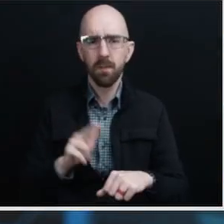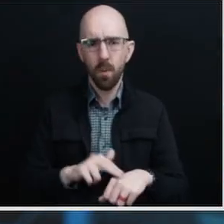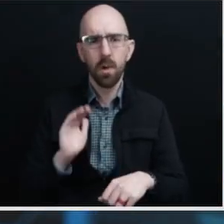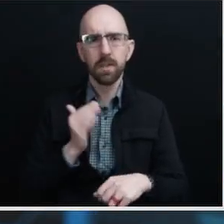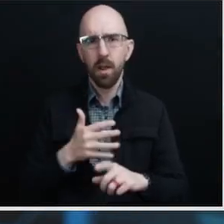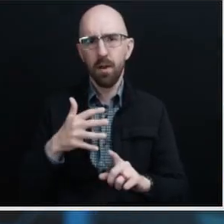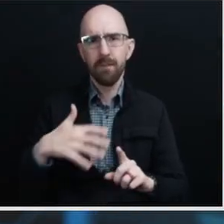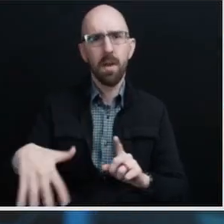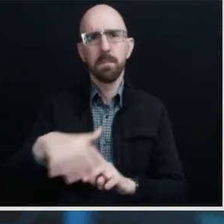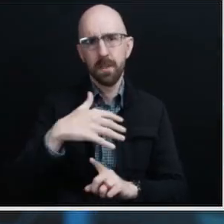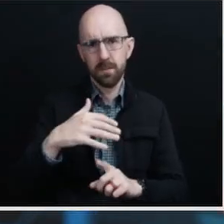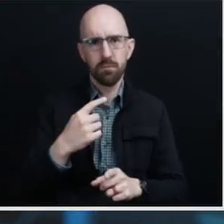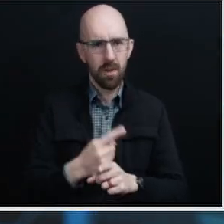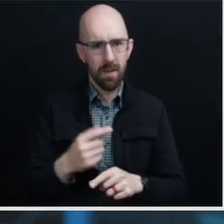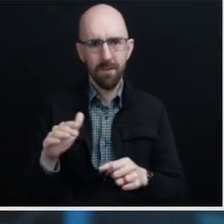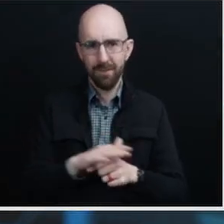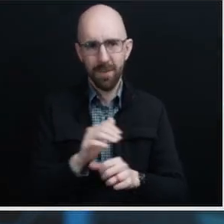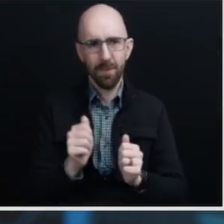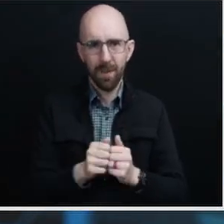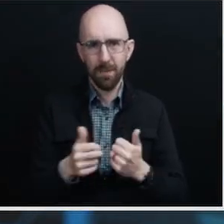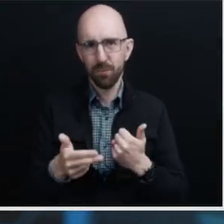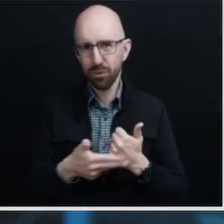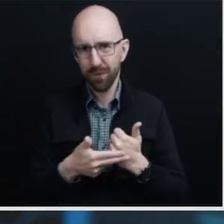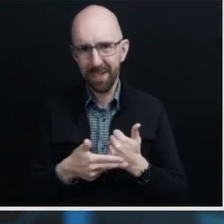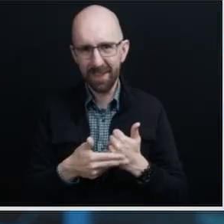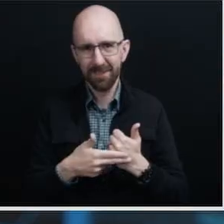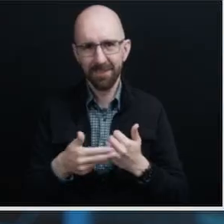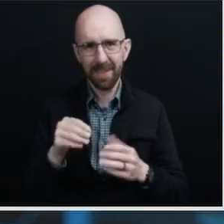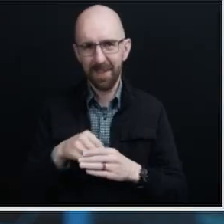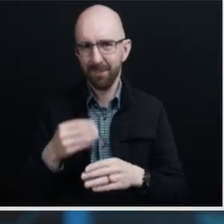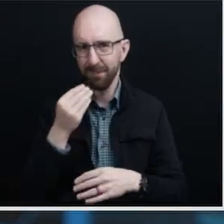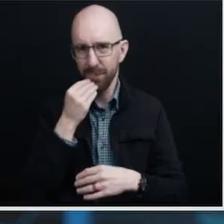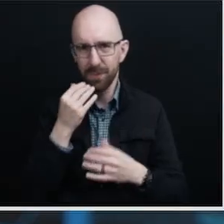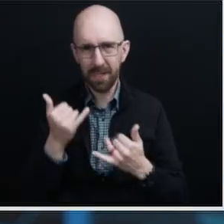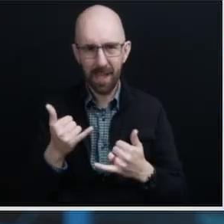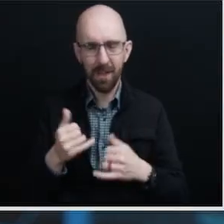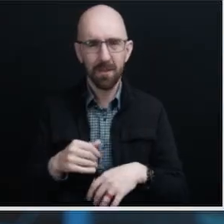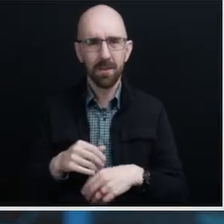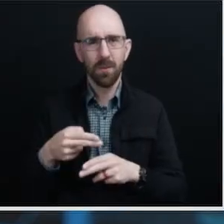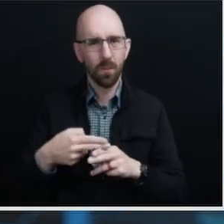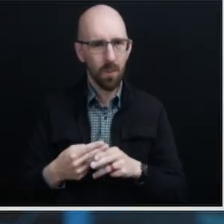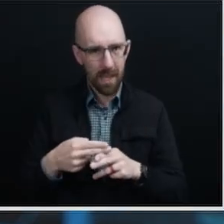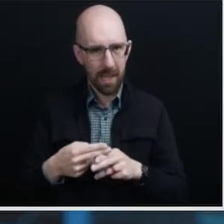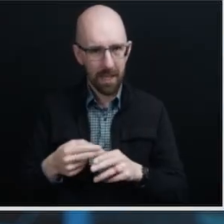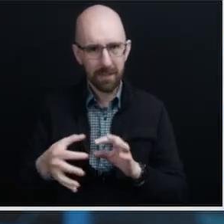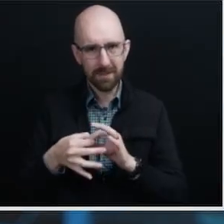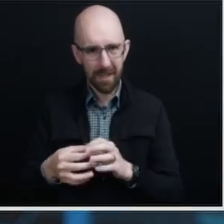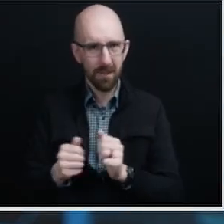right? We're filled with a lot of preservatives now. um obesity has a tie to that. So, it's just